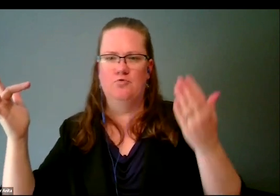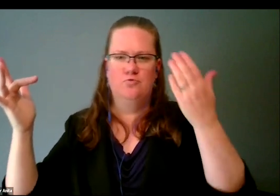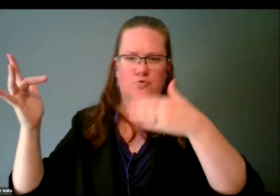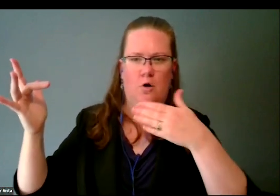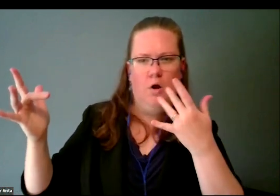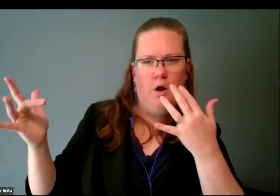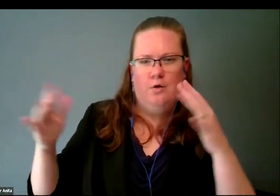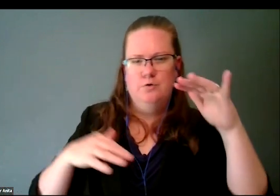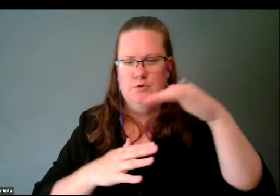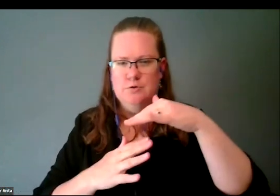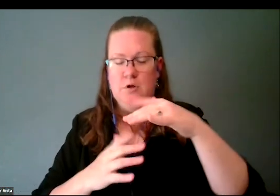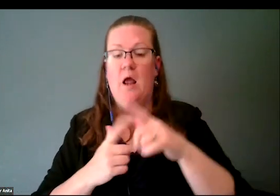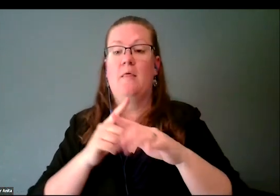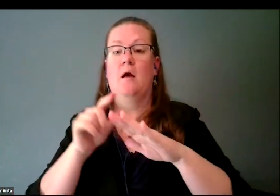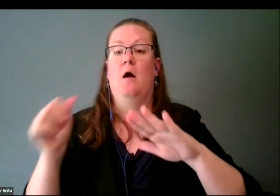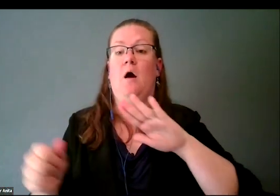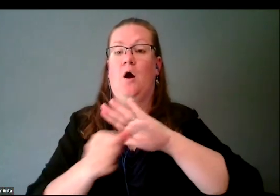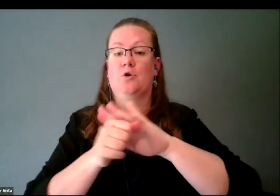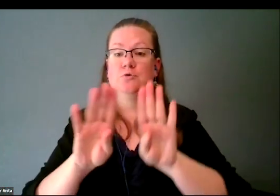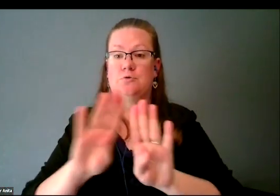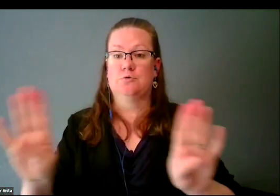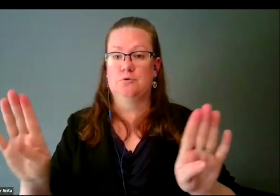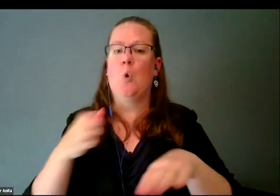And then beneath all of that, there's a wood pattern